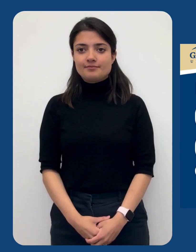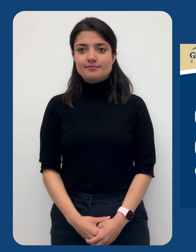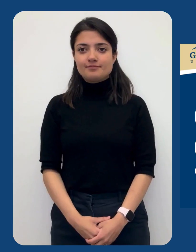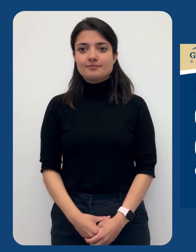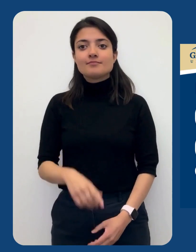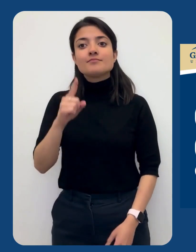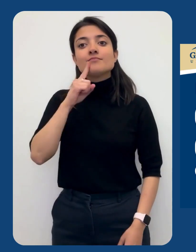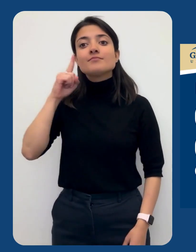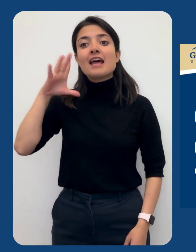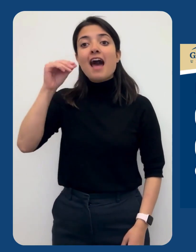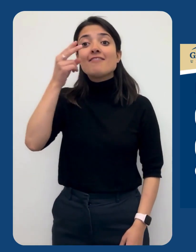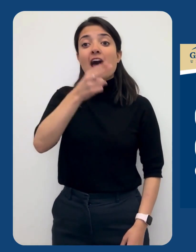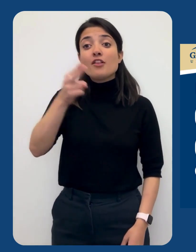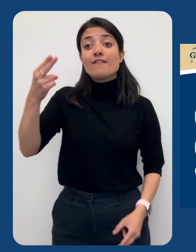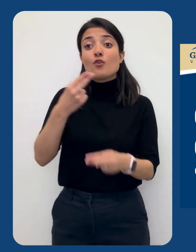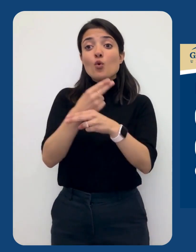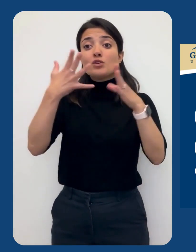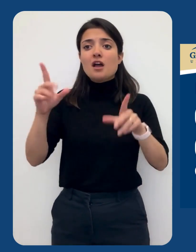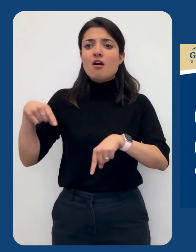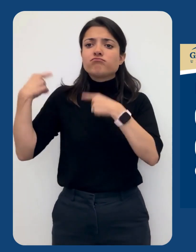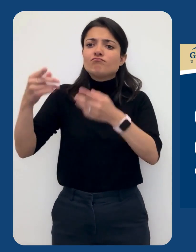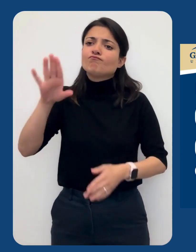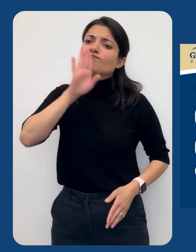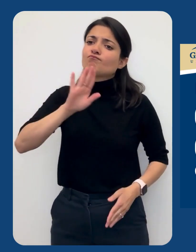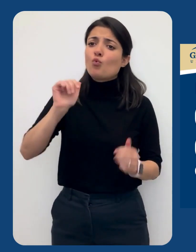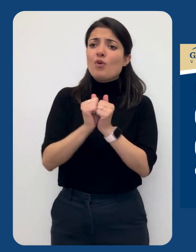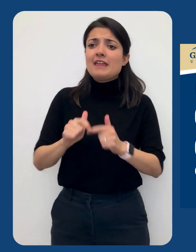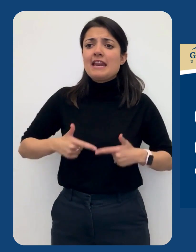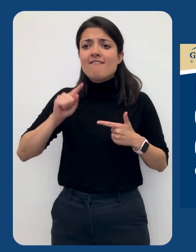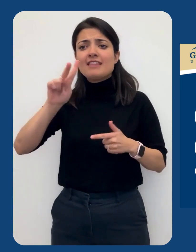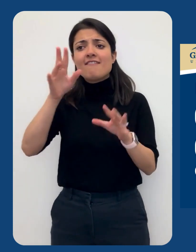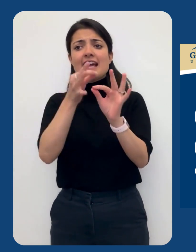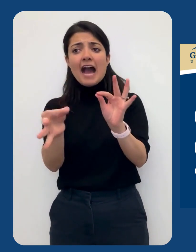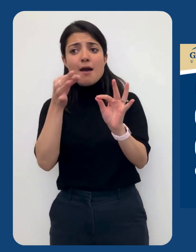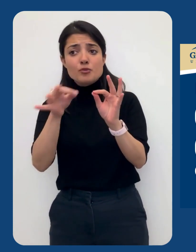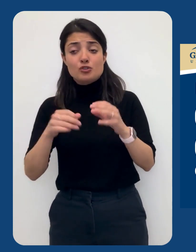Deaf and hard of hearing users have long been frustrated with live TV captions.